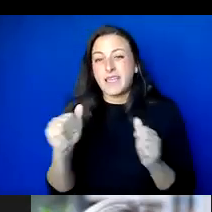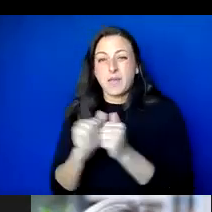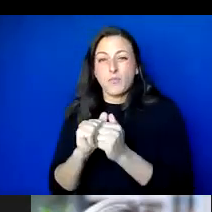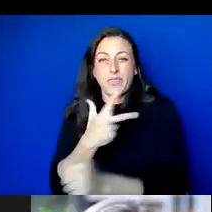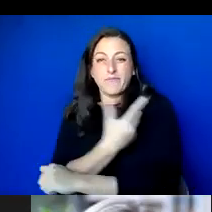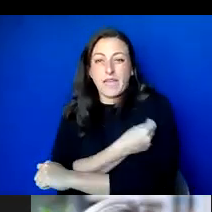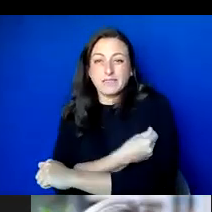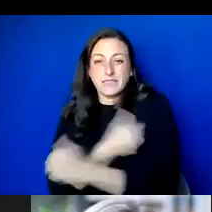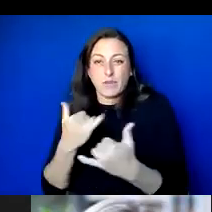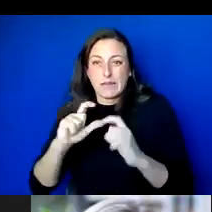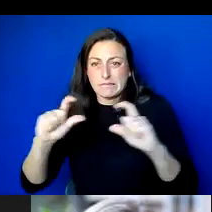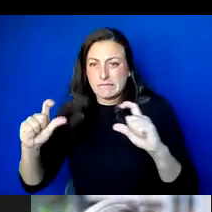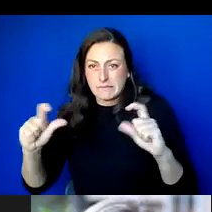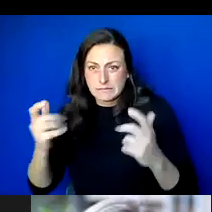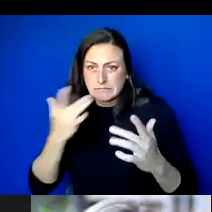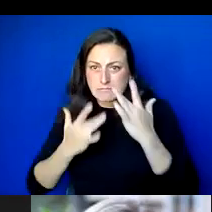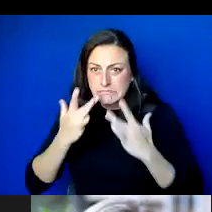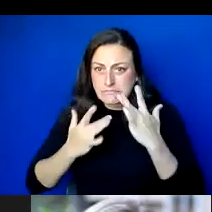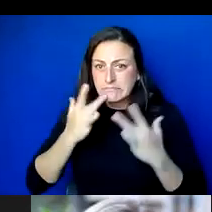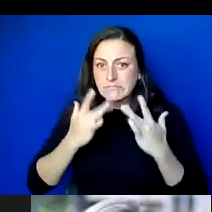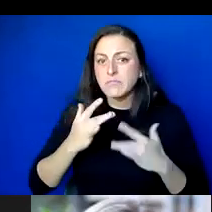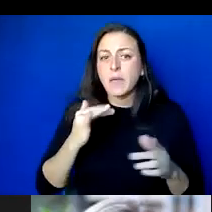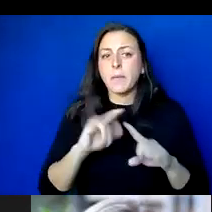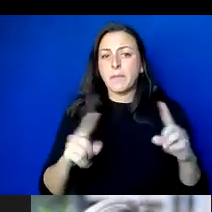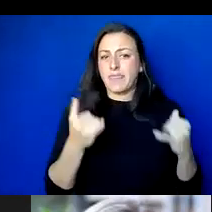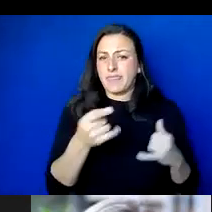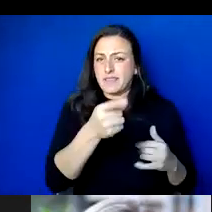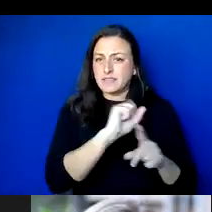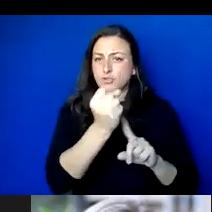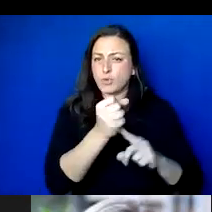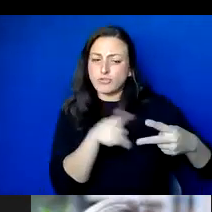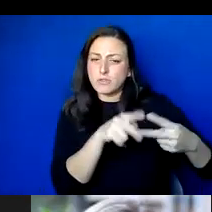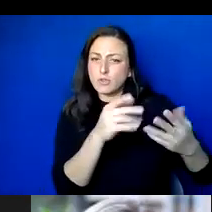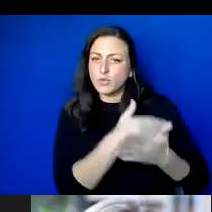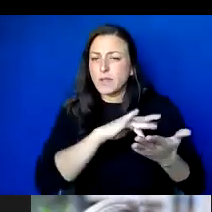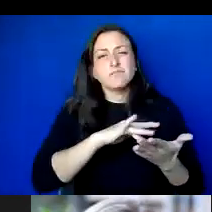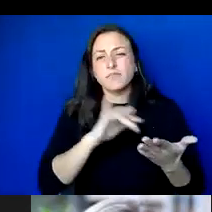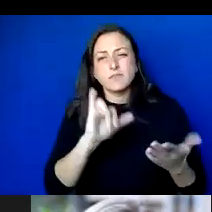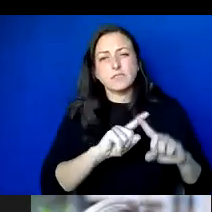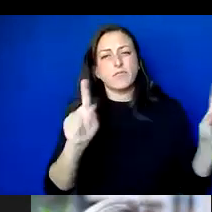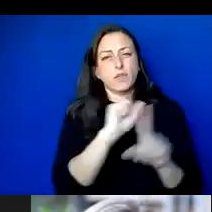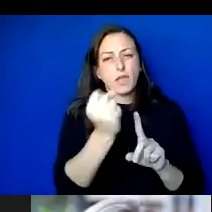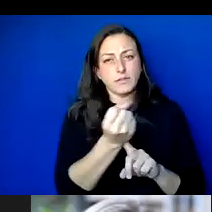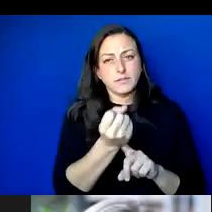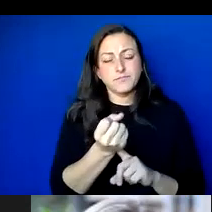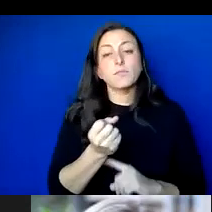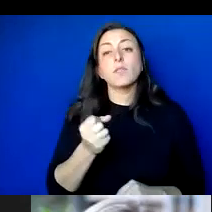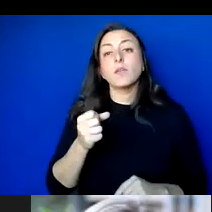That really hasn't turned out to be the case. When we built our program in this state there were